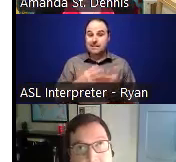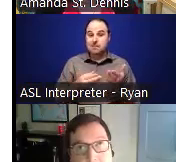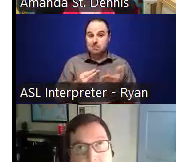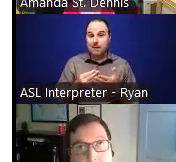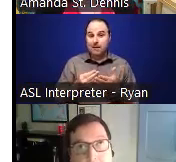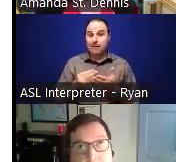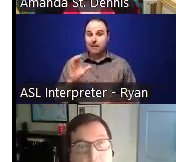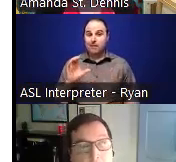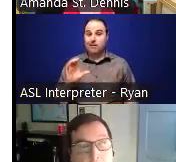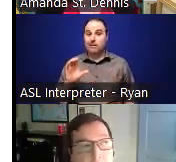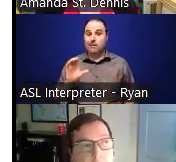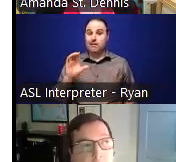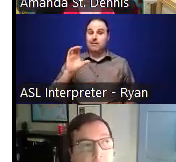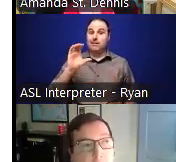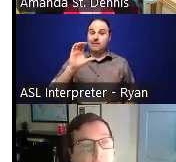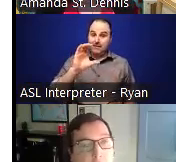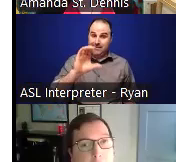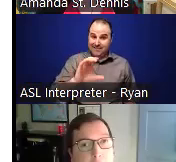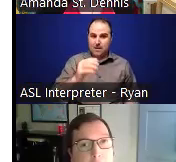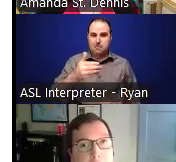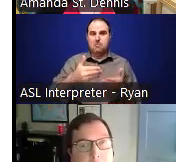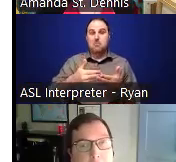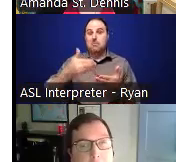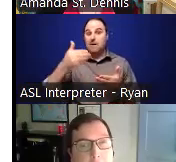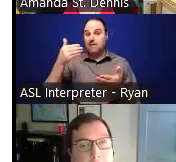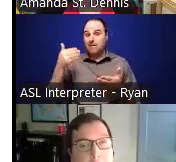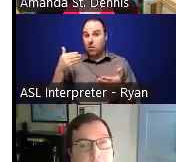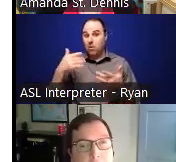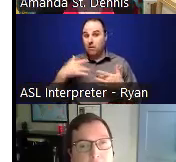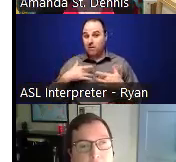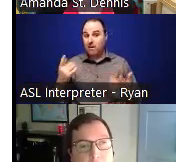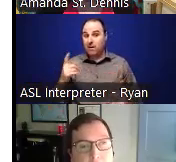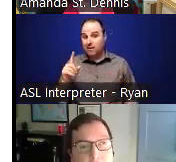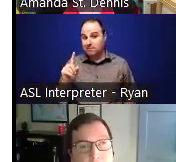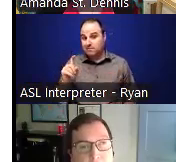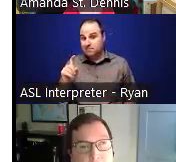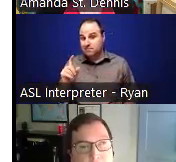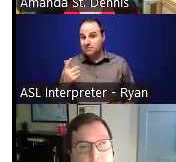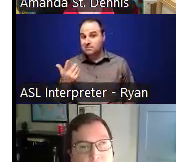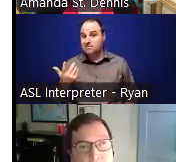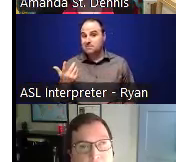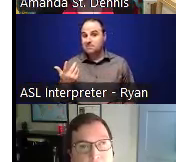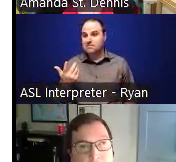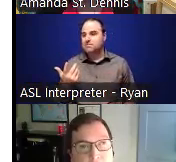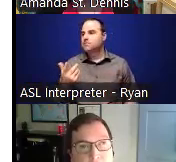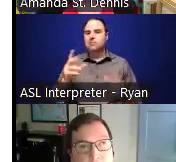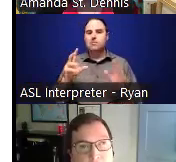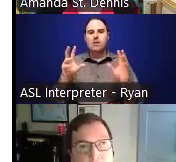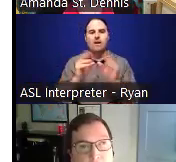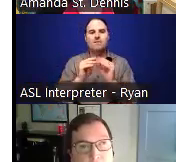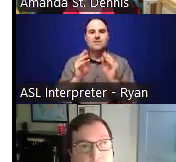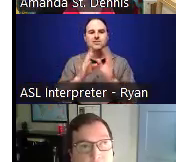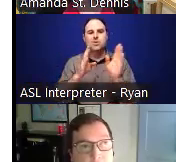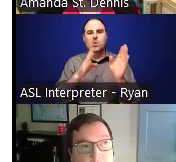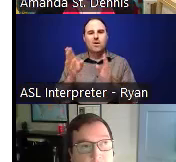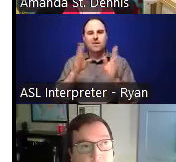wait to be compensated. To conference organizers as well, Is there a quiet place to take a break?